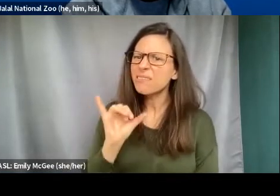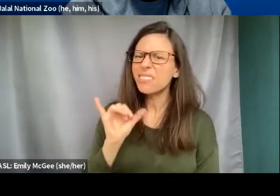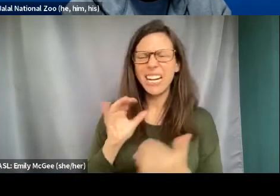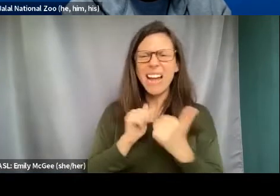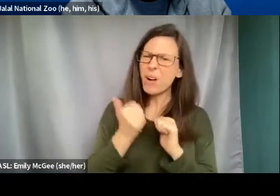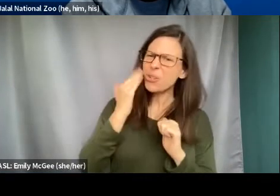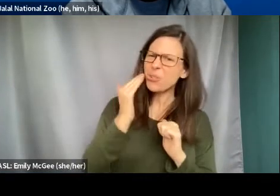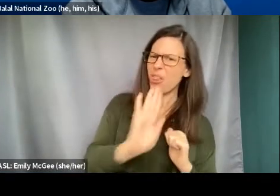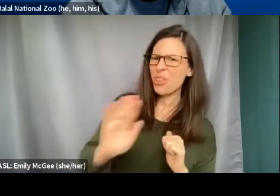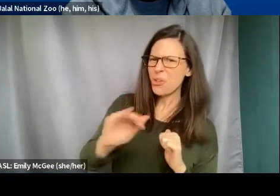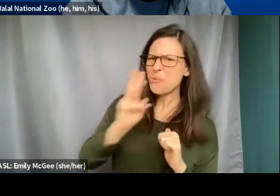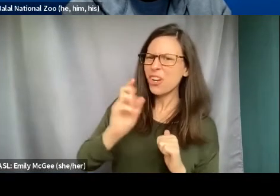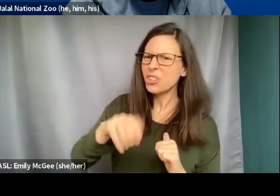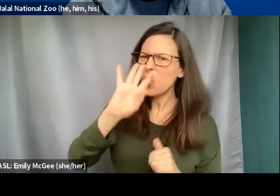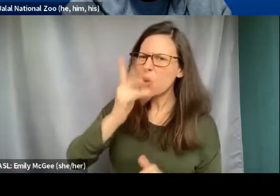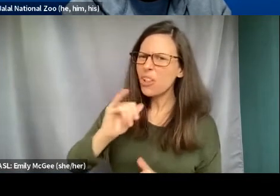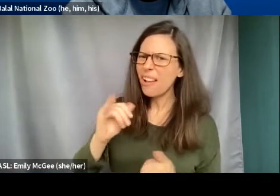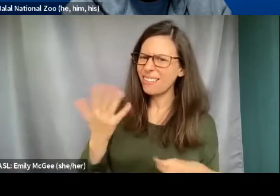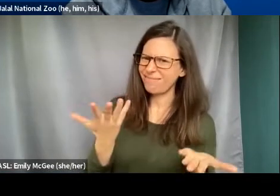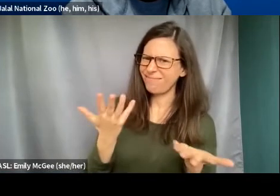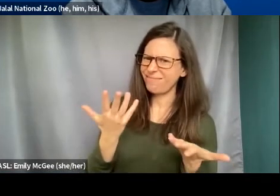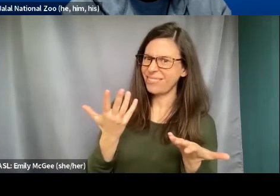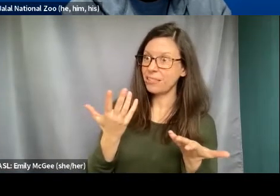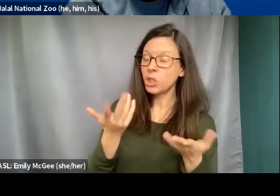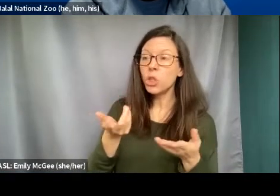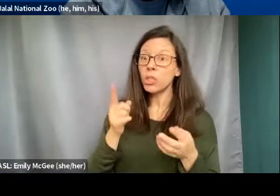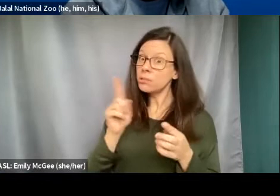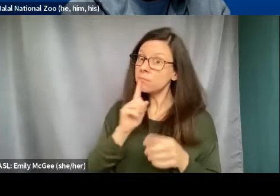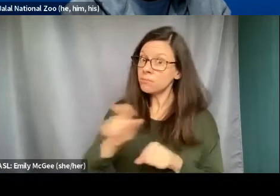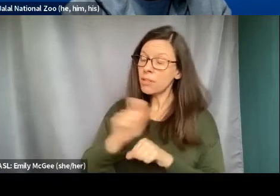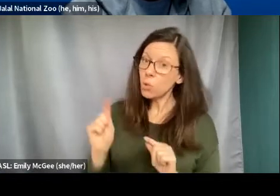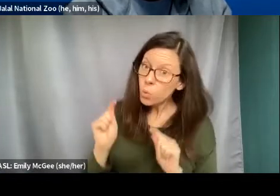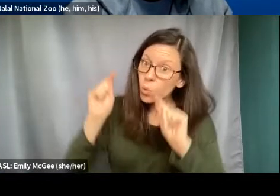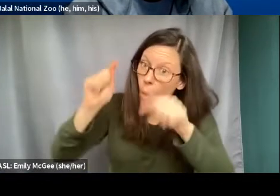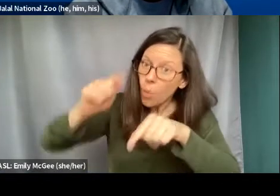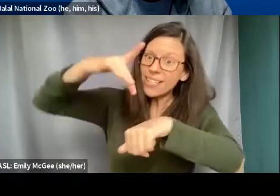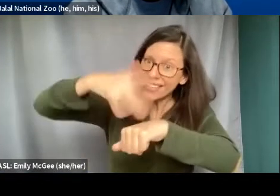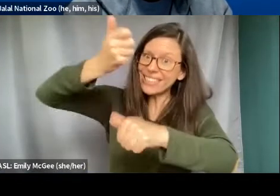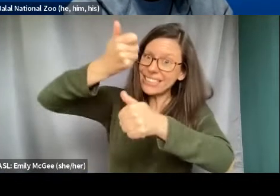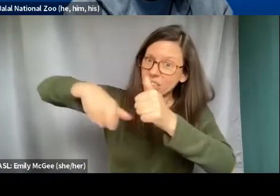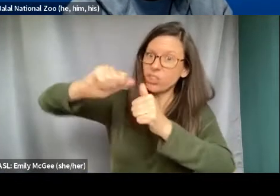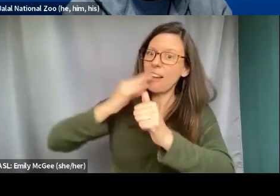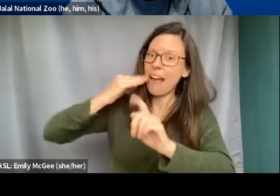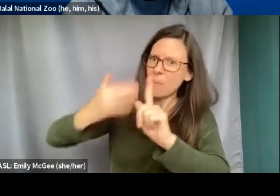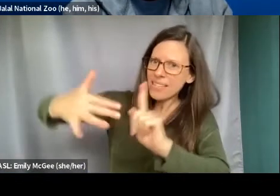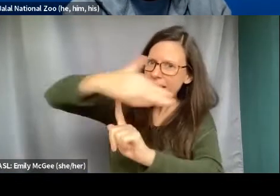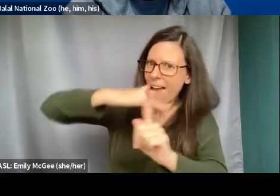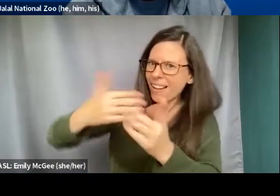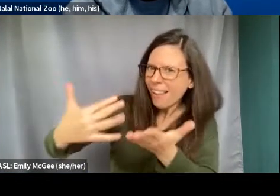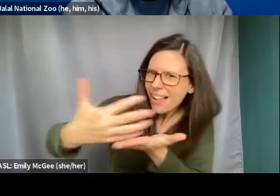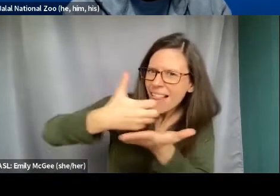water's needs are? Are you going to these habitats in the wild to collect samples and look at all of